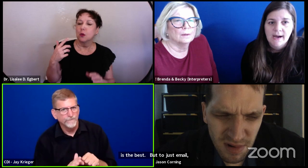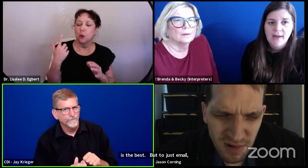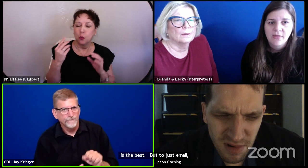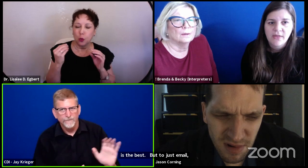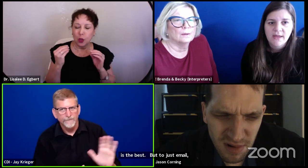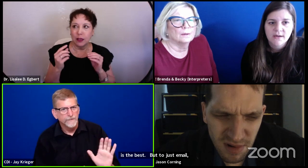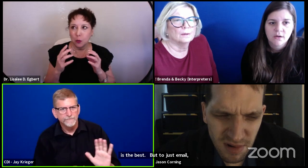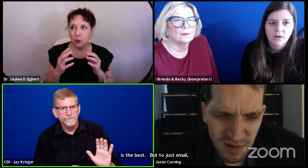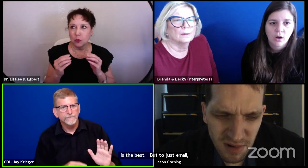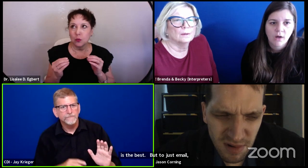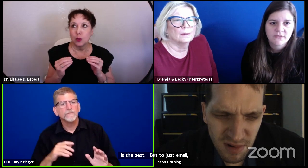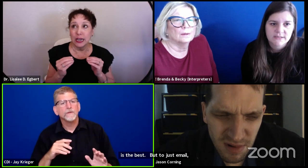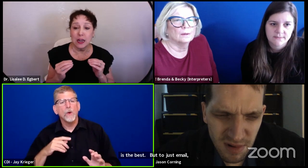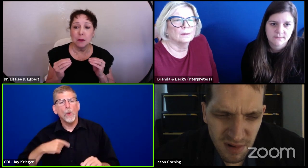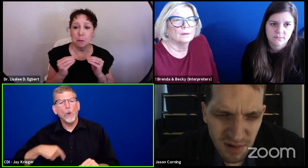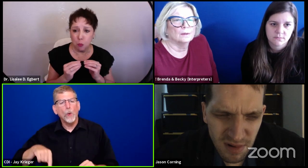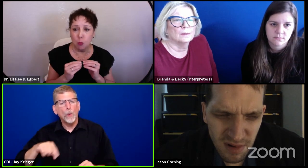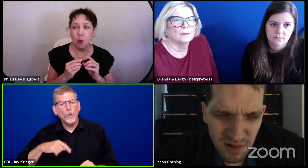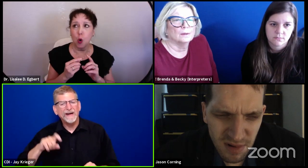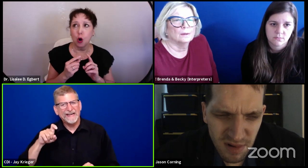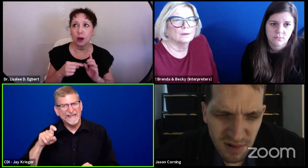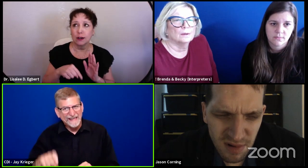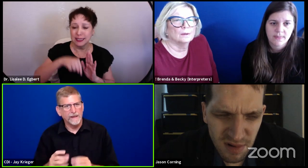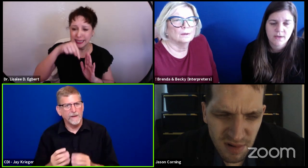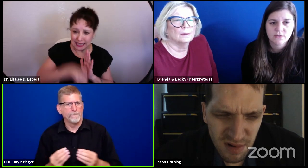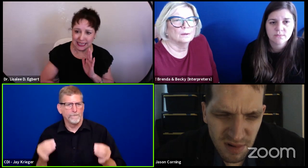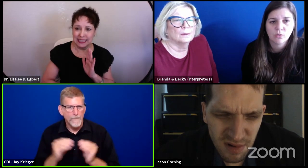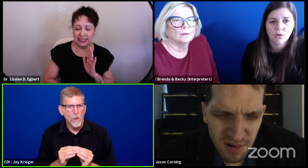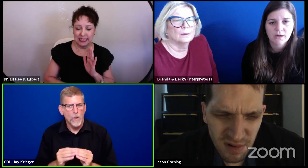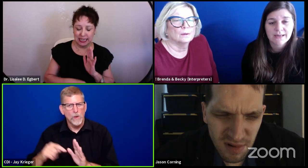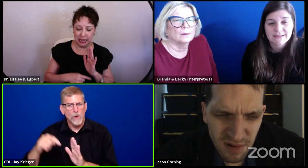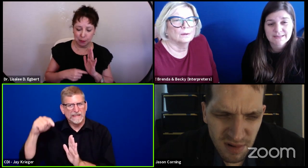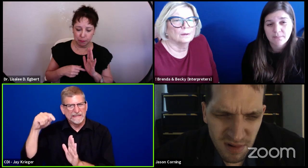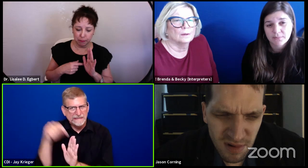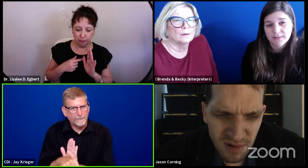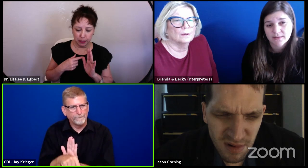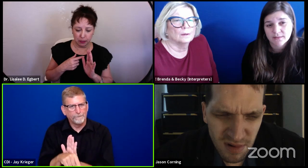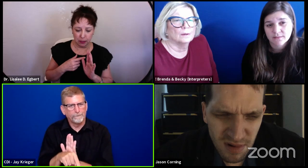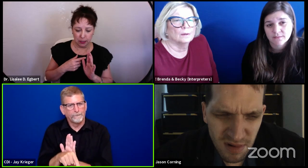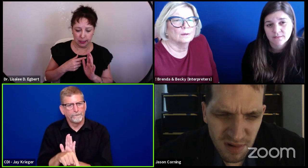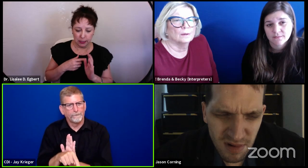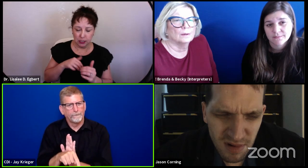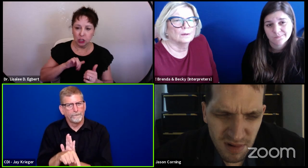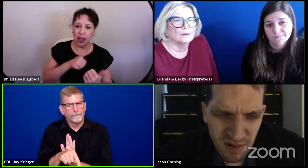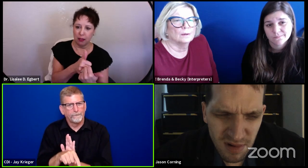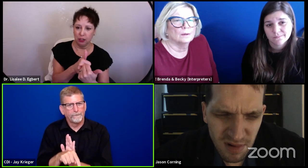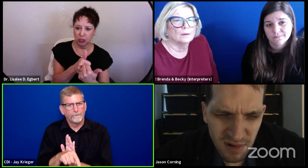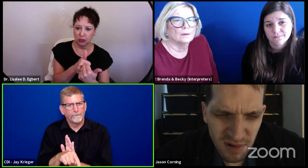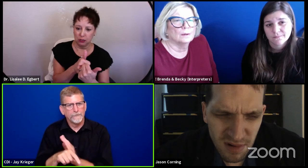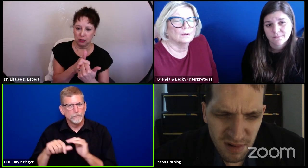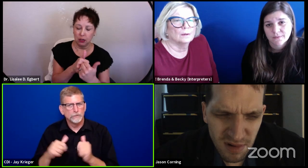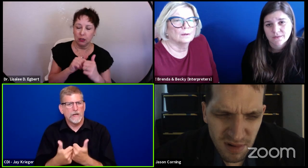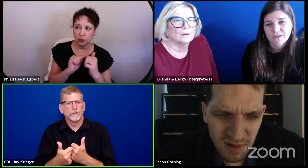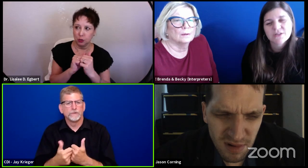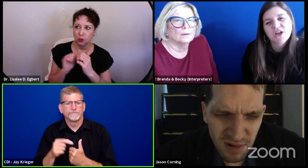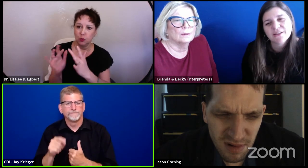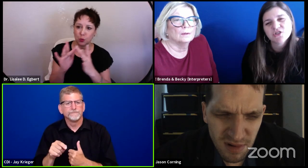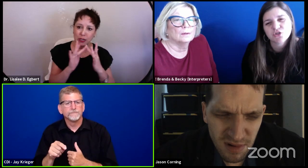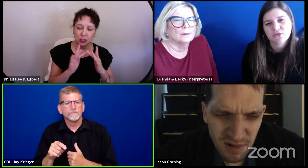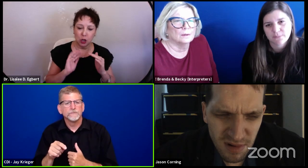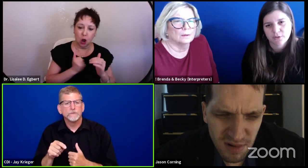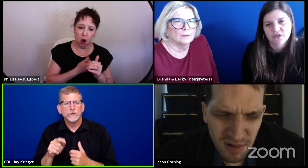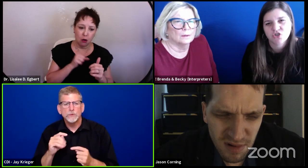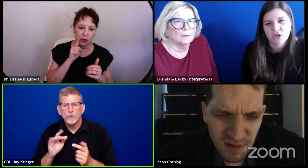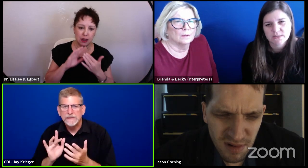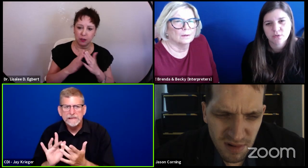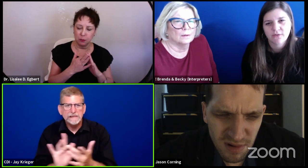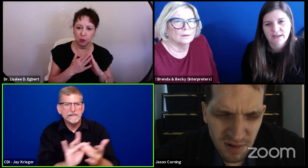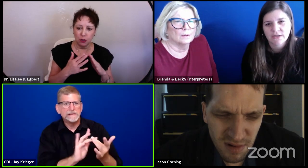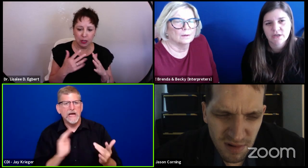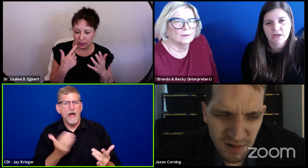I think often there's more in depth -- the challenges are deeper than just providing